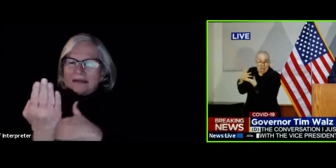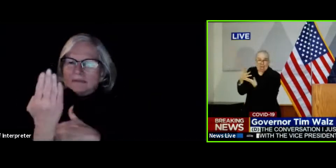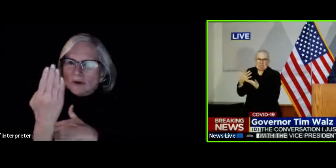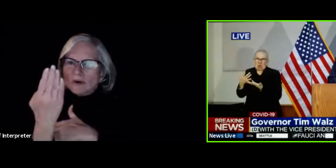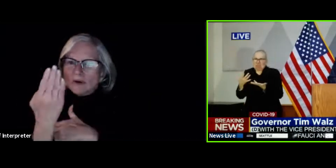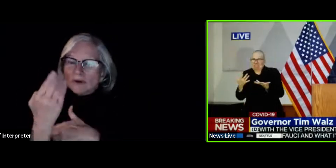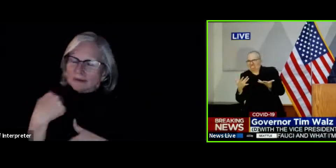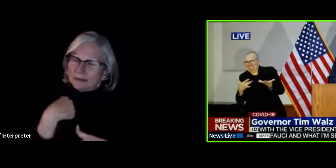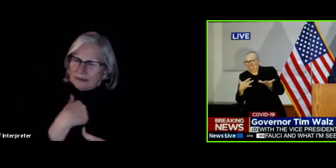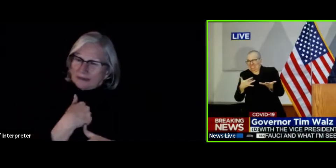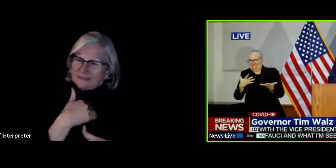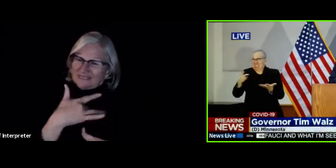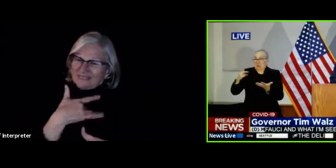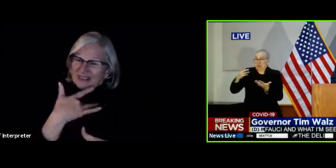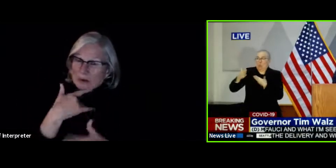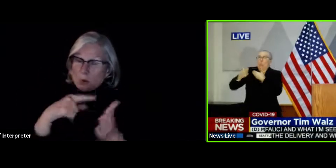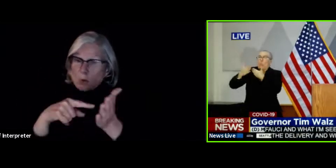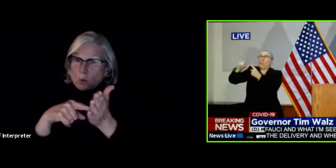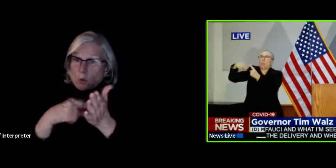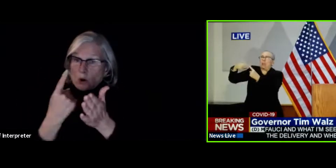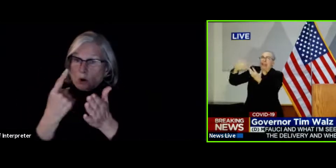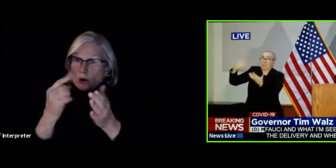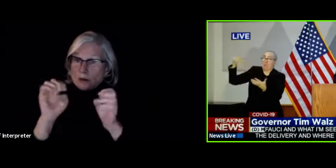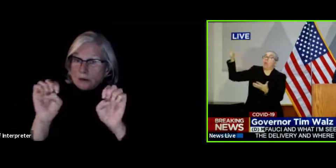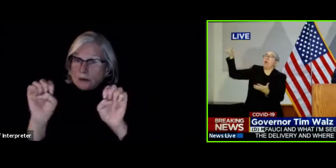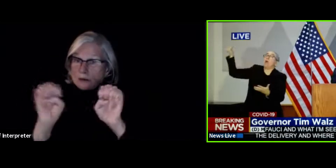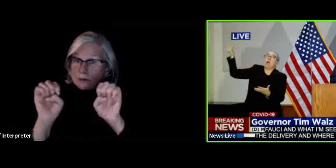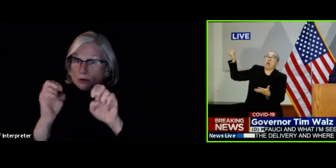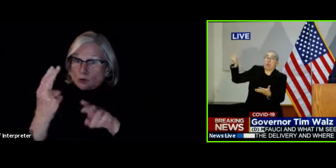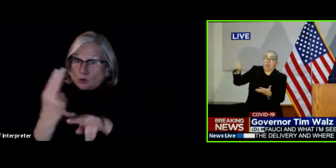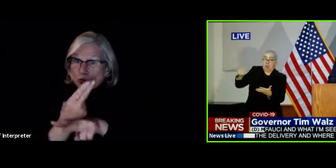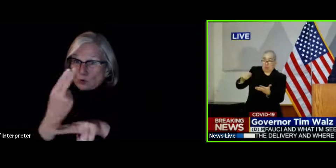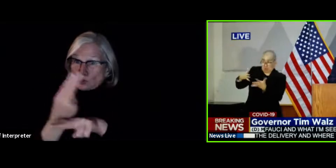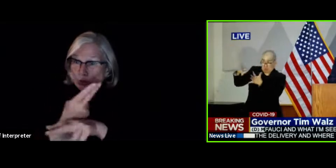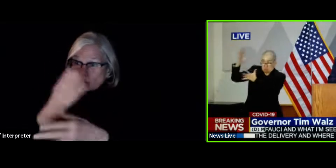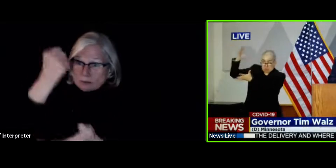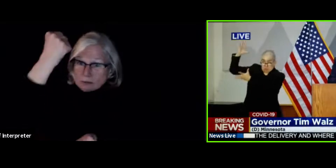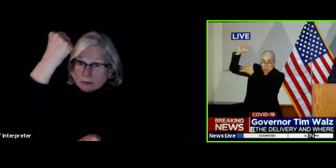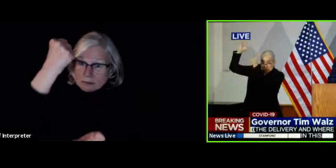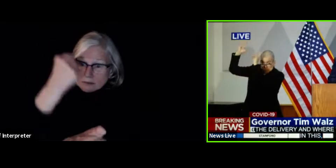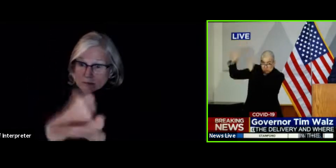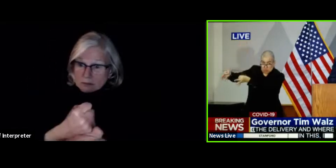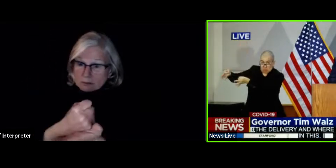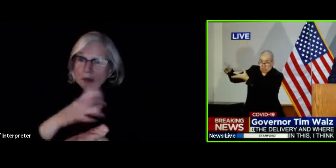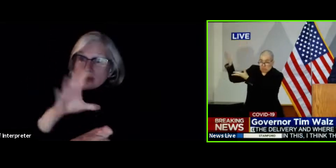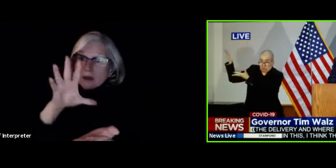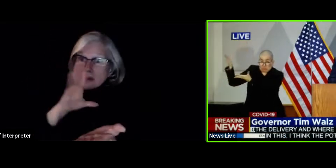GIVEN THE EMERGENCY USE AUTHORIZATION AND ONCE THOSE ARRIVE HERE AND IF WE'RE IN A POSITION TO HAVE THE PROTOCOLS